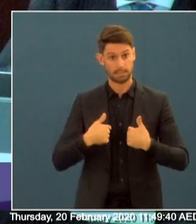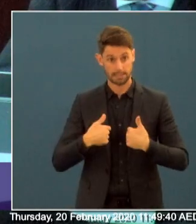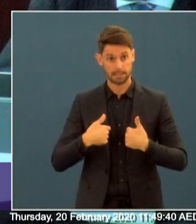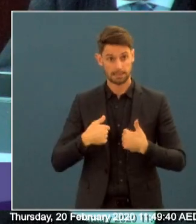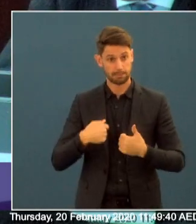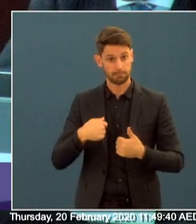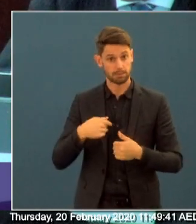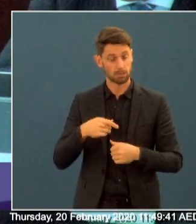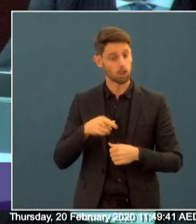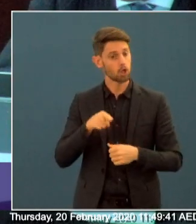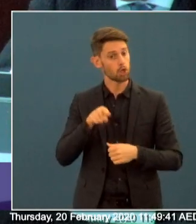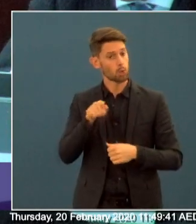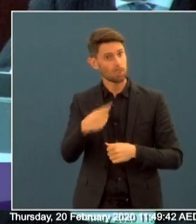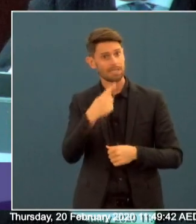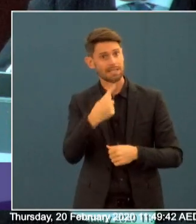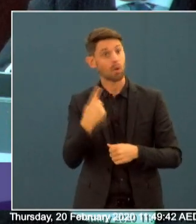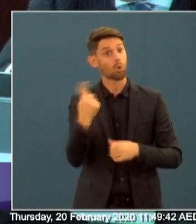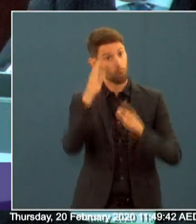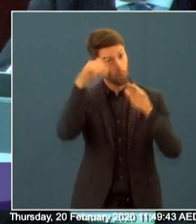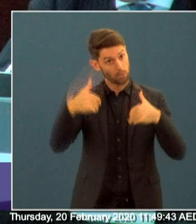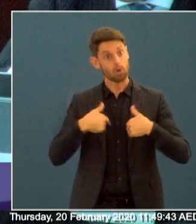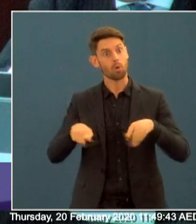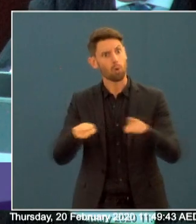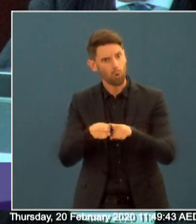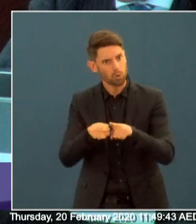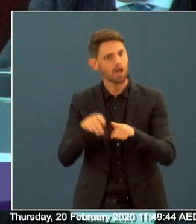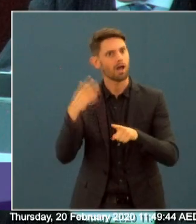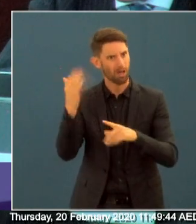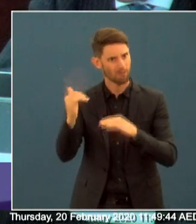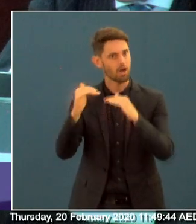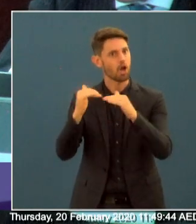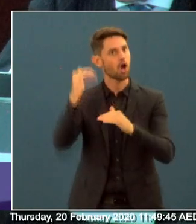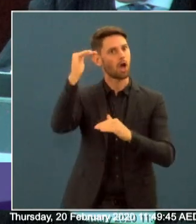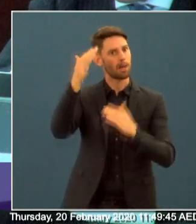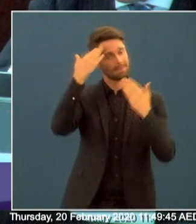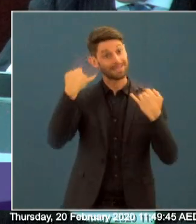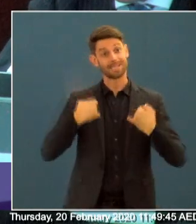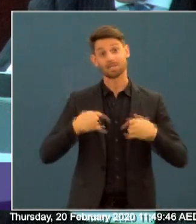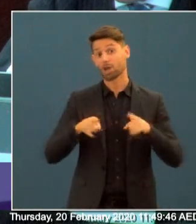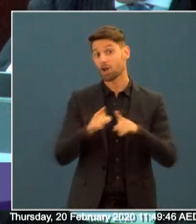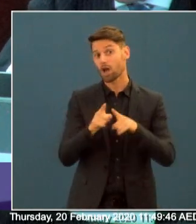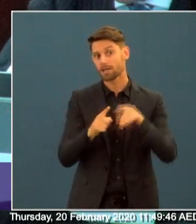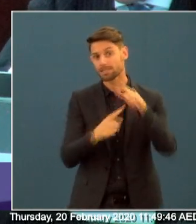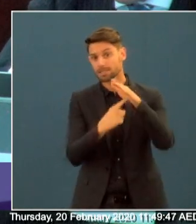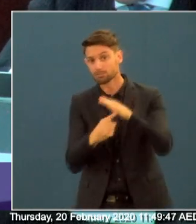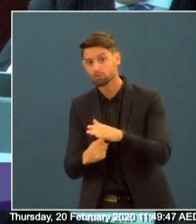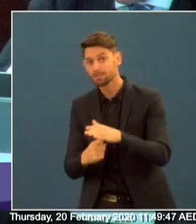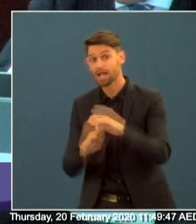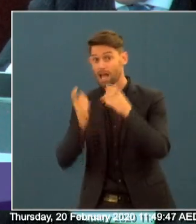of mental health issues arising for that population, including depression and anxiety. That's correct.